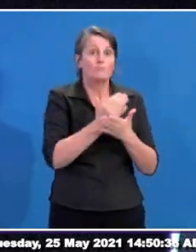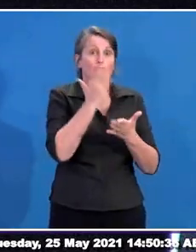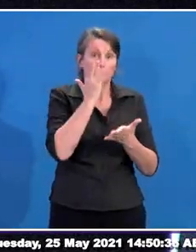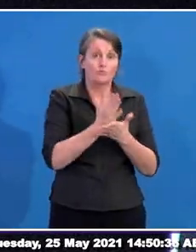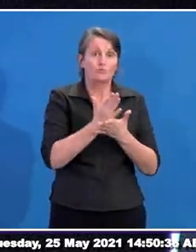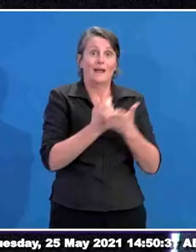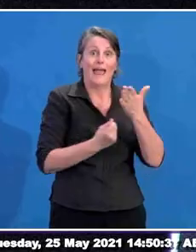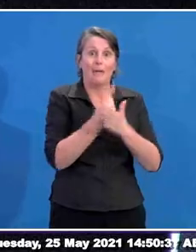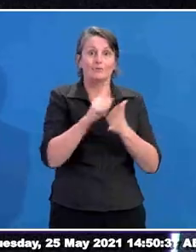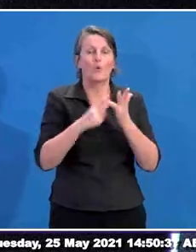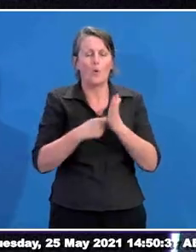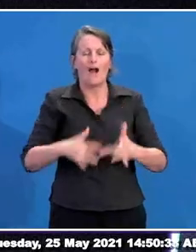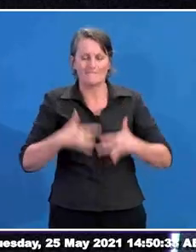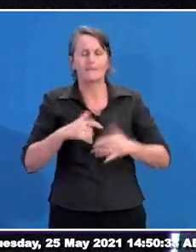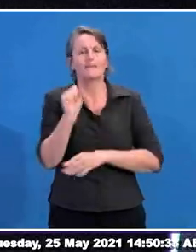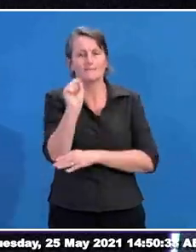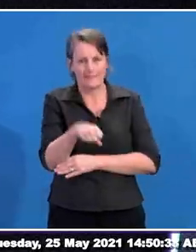it happened, based on the evidence.